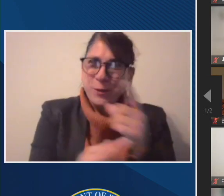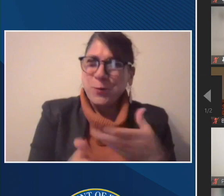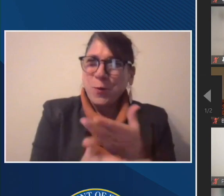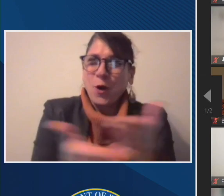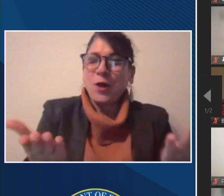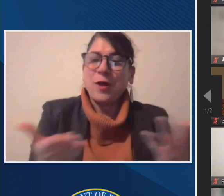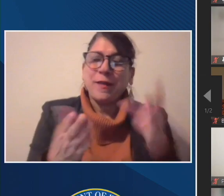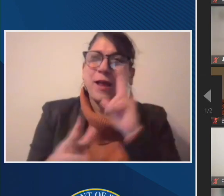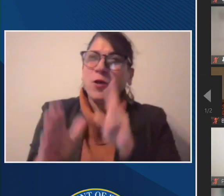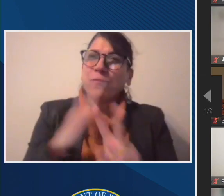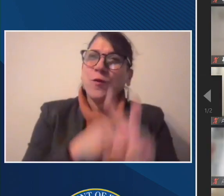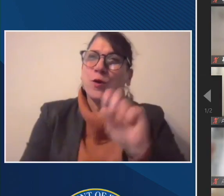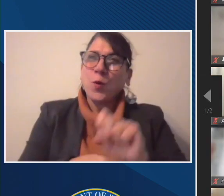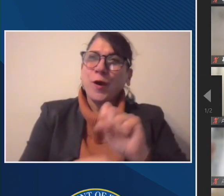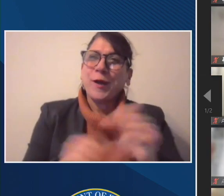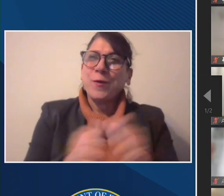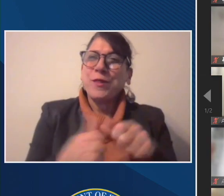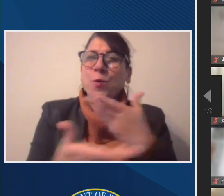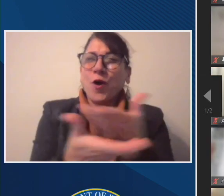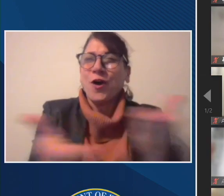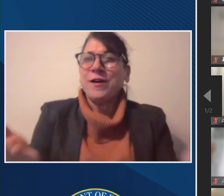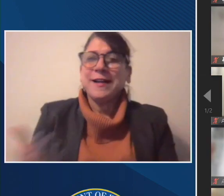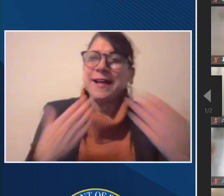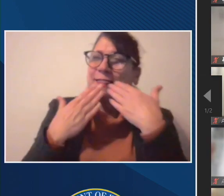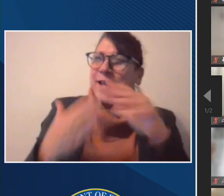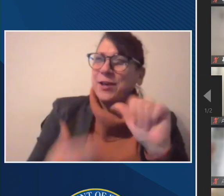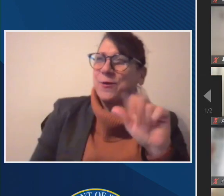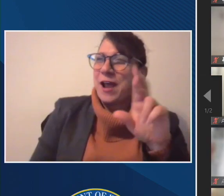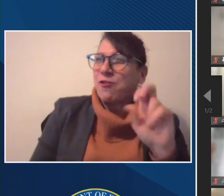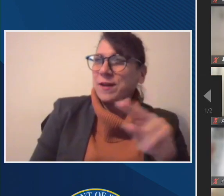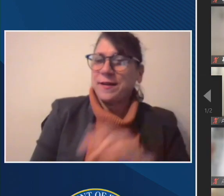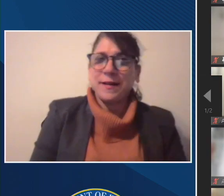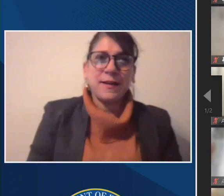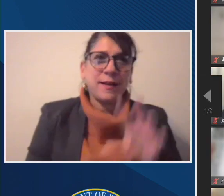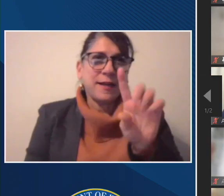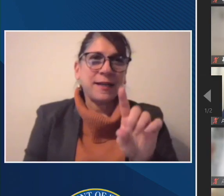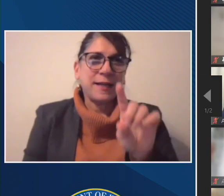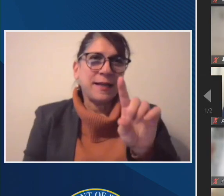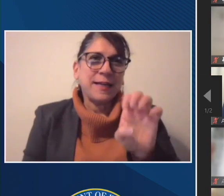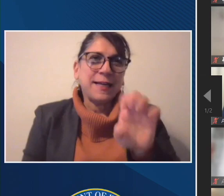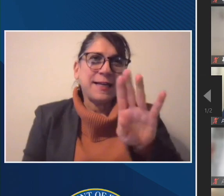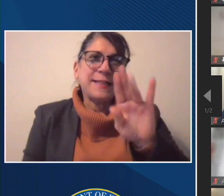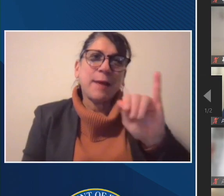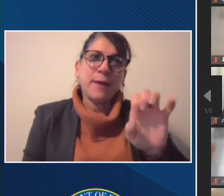Thank you. Thanks, Aaron. Gaby Watts from higher education programs